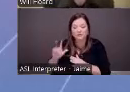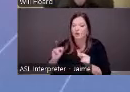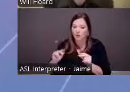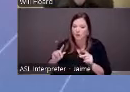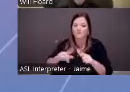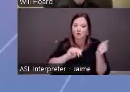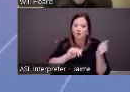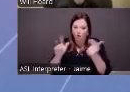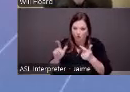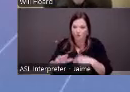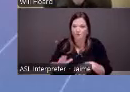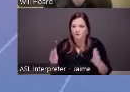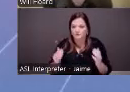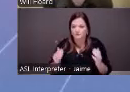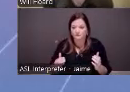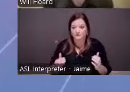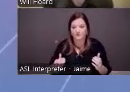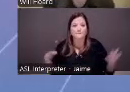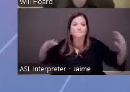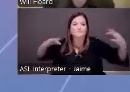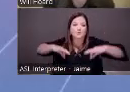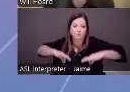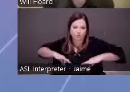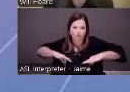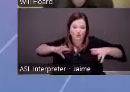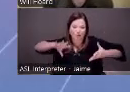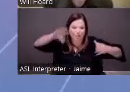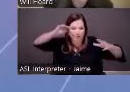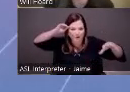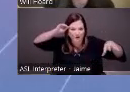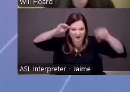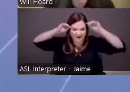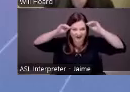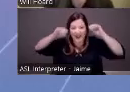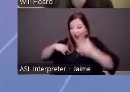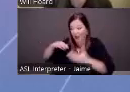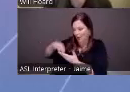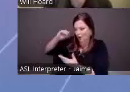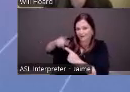I feel like I learned a ton from the CIL staff, and I think they learned from us.